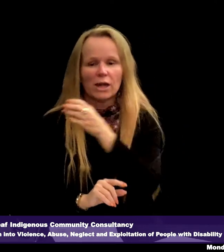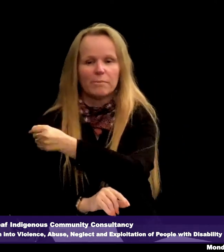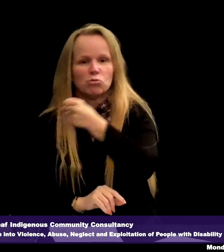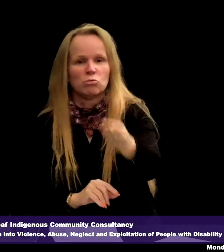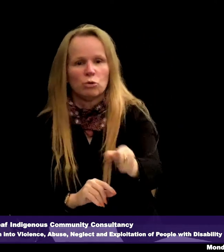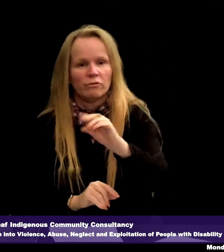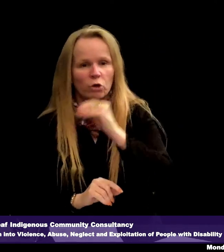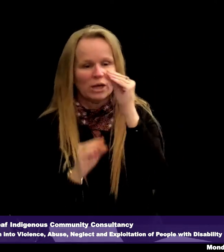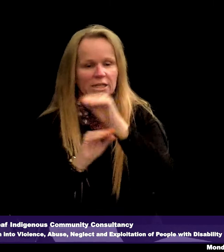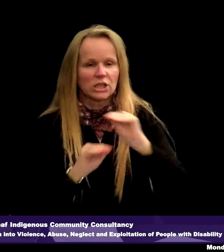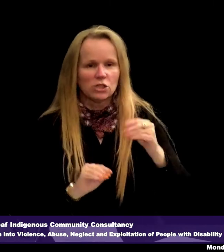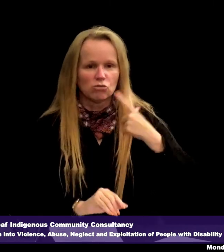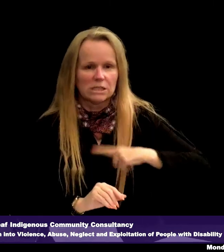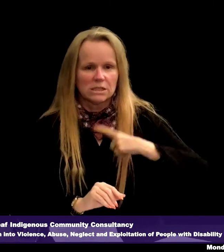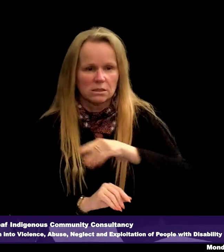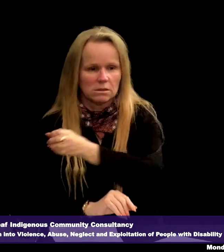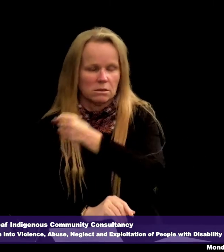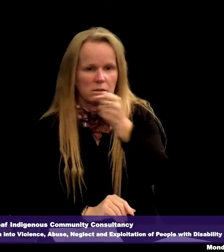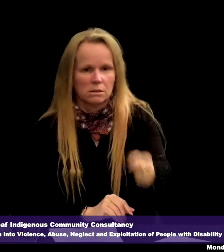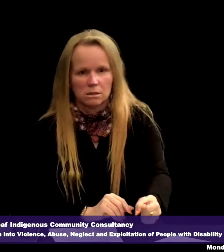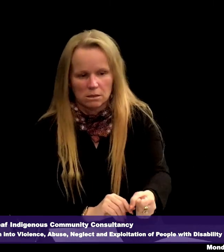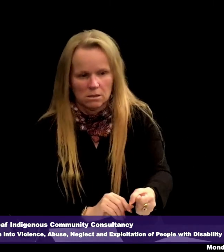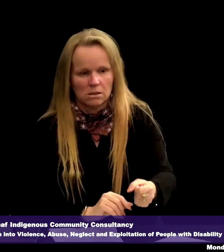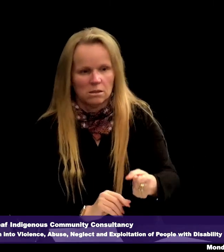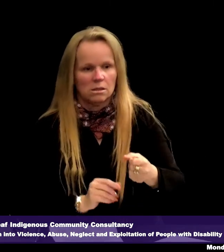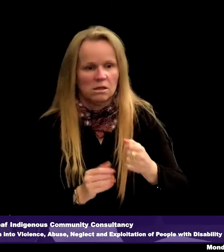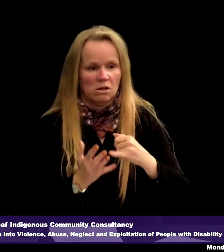man about culture. Because the younger man has been removed from country for educational